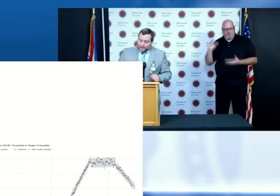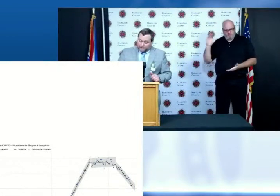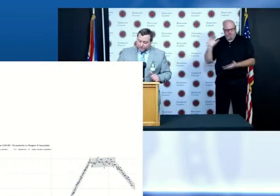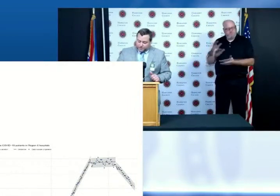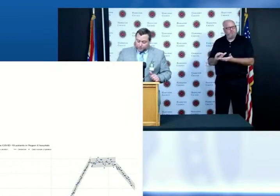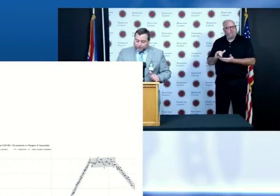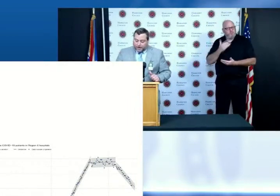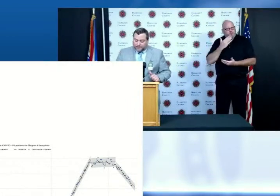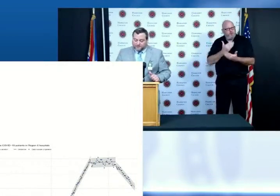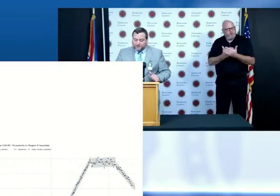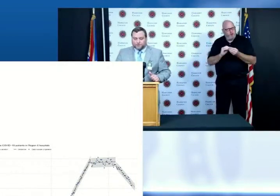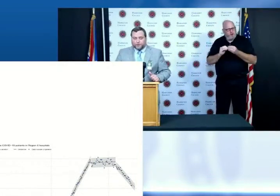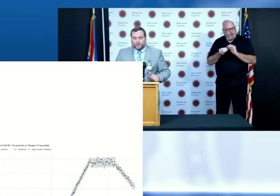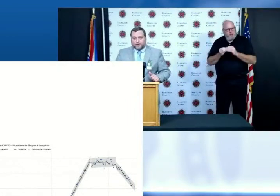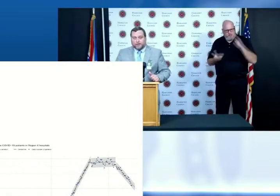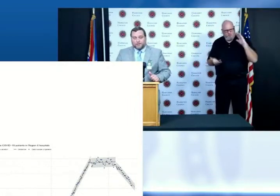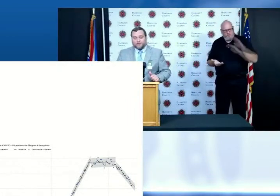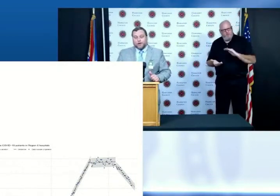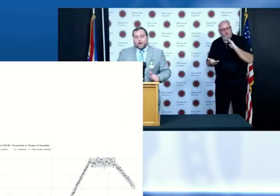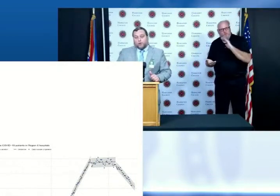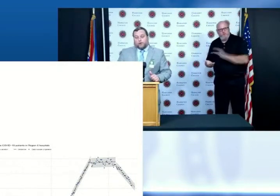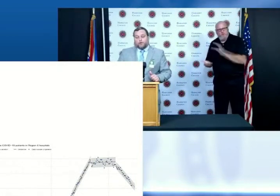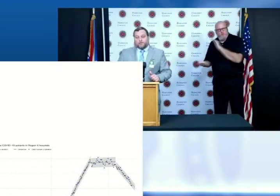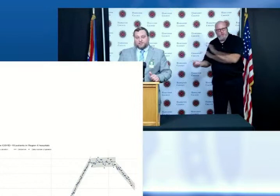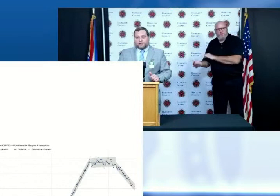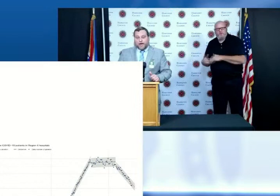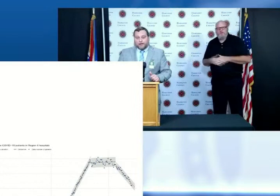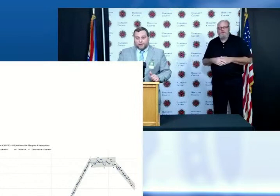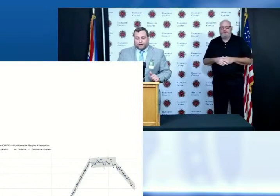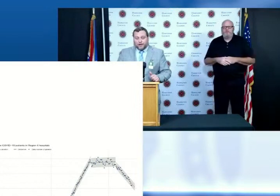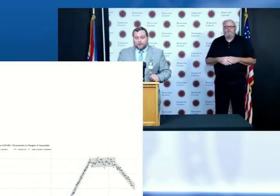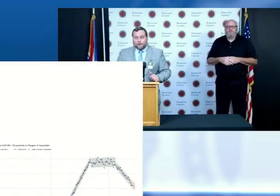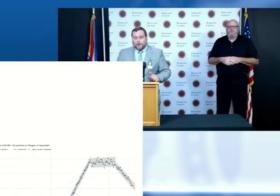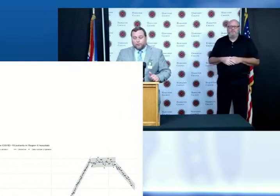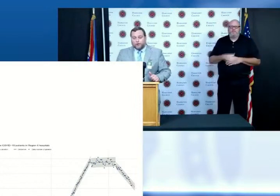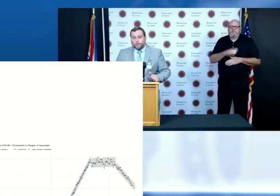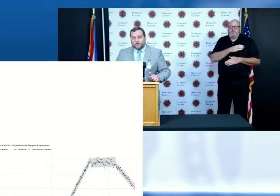by Commissioner Driehaus deals with deaths we know this is a lagging indicator and we know this